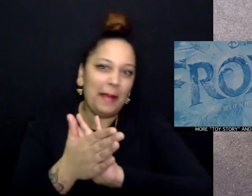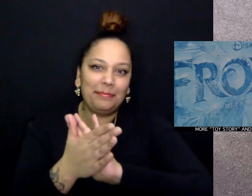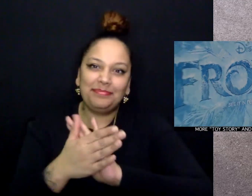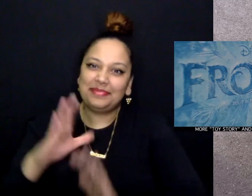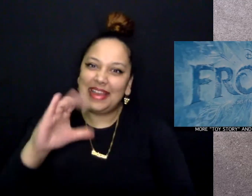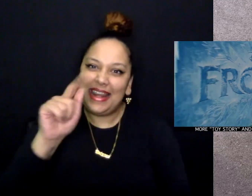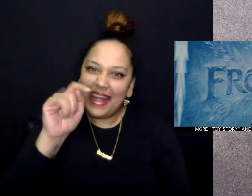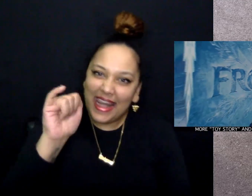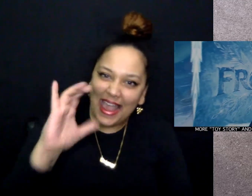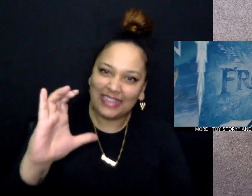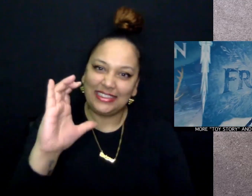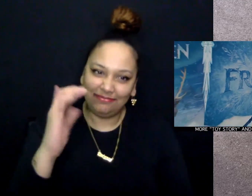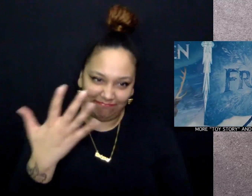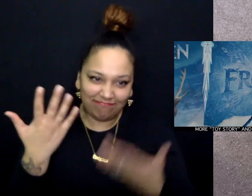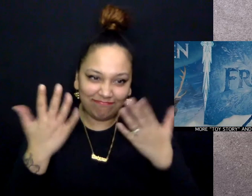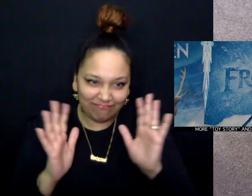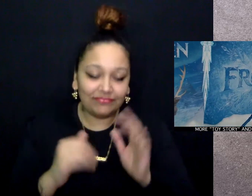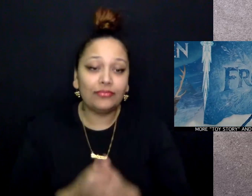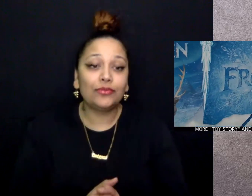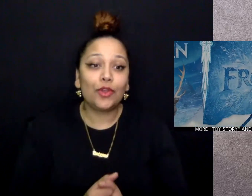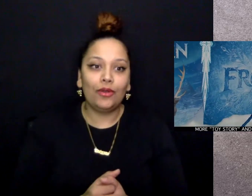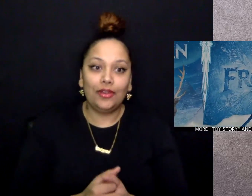work compared to the prior year.